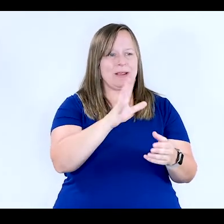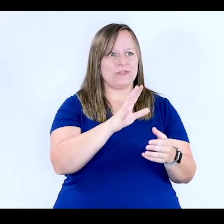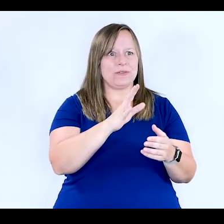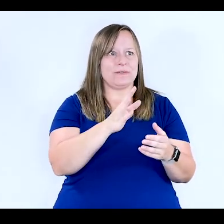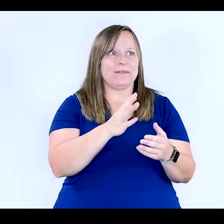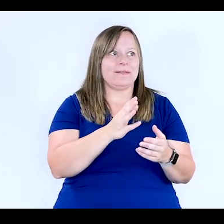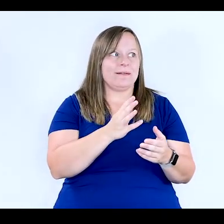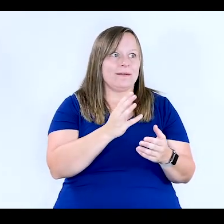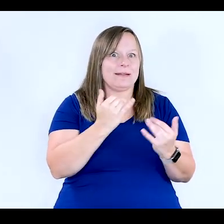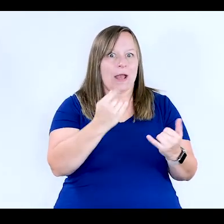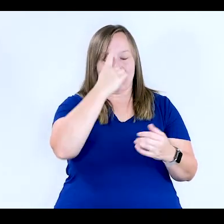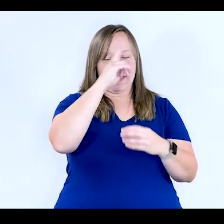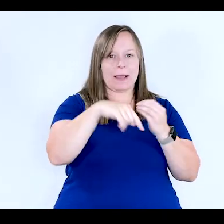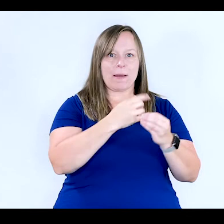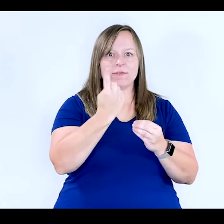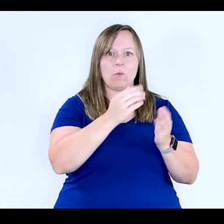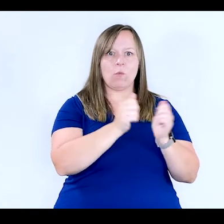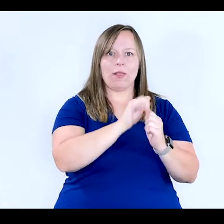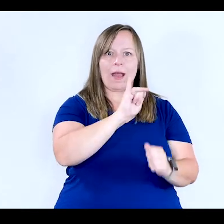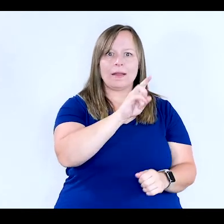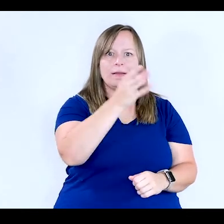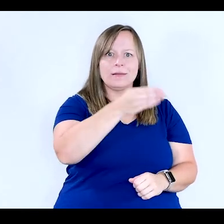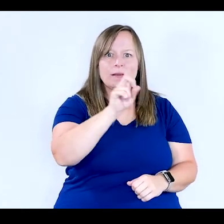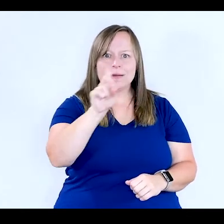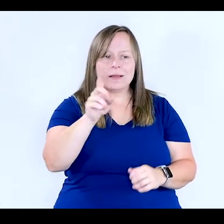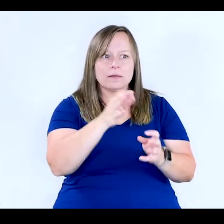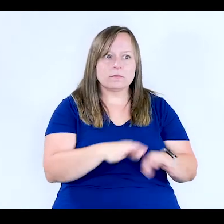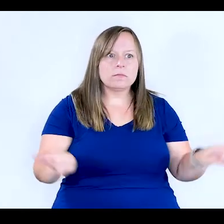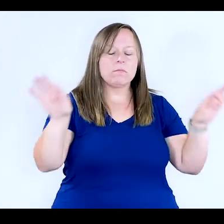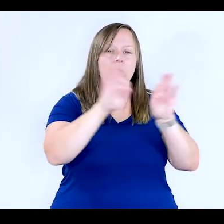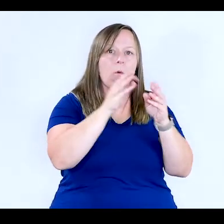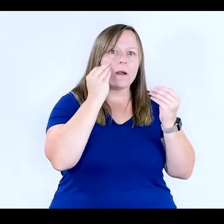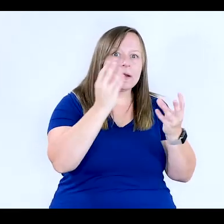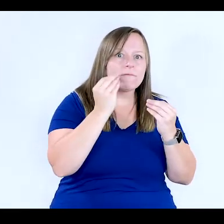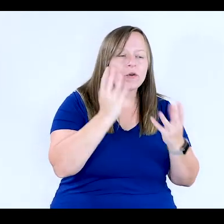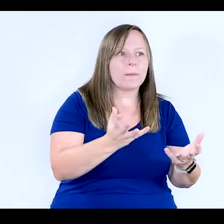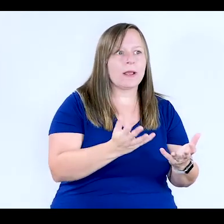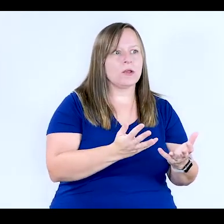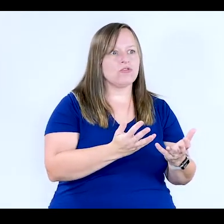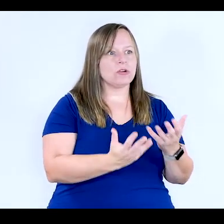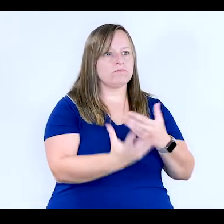Let alone someone with ID/DD to take this essential information. In order to